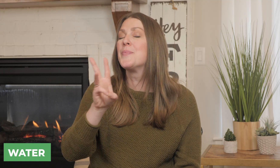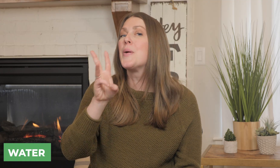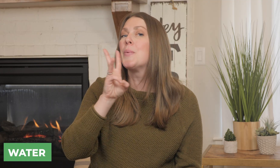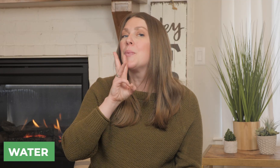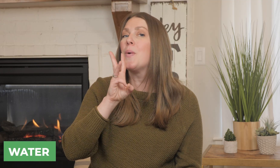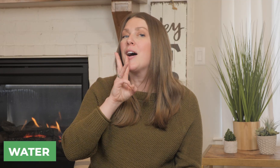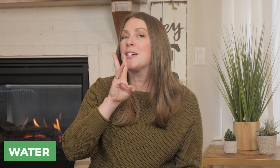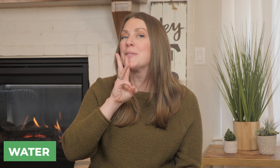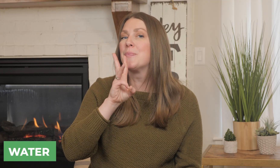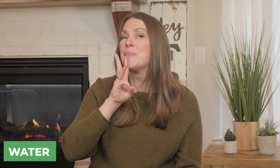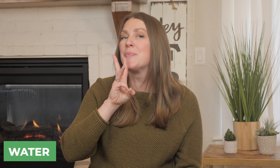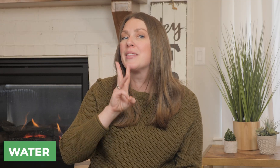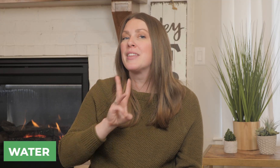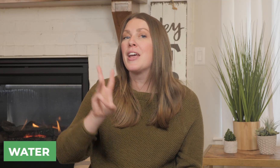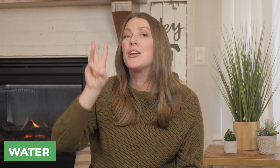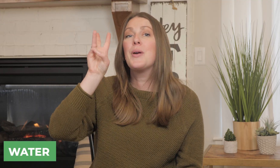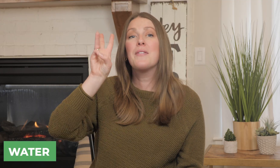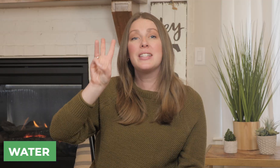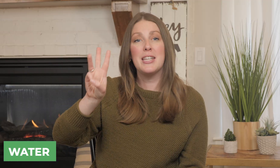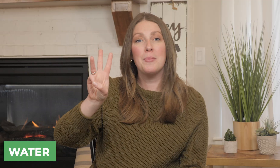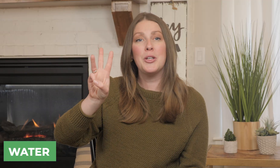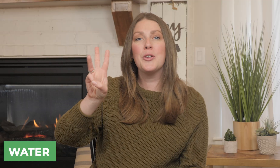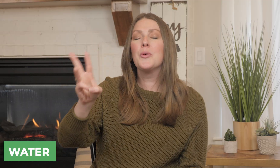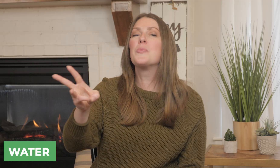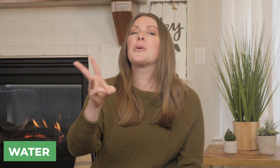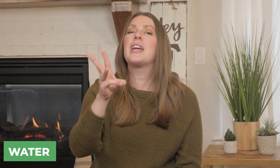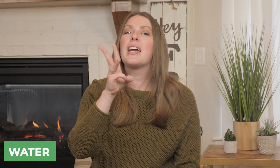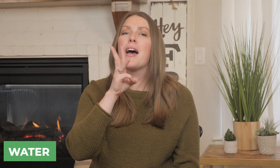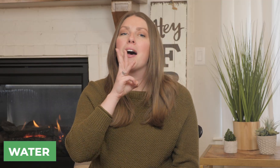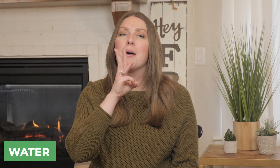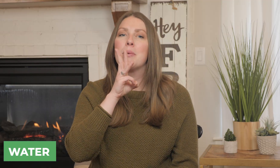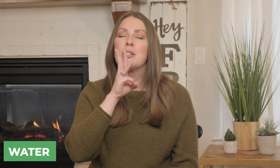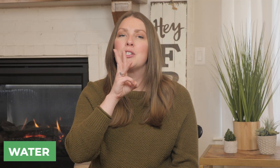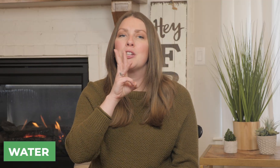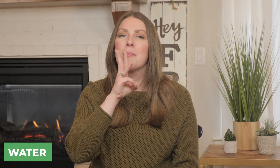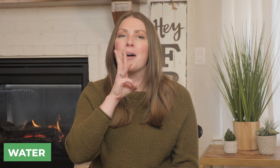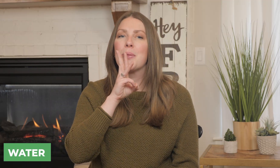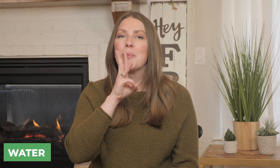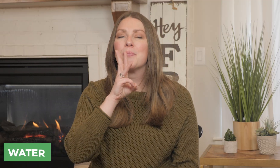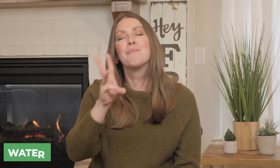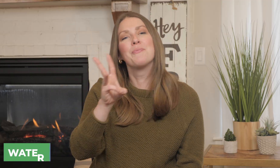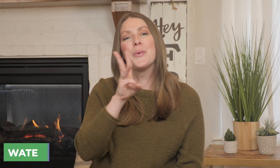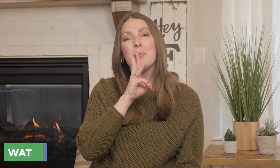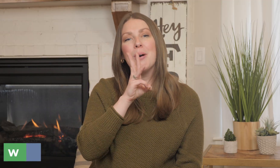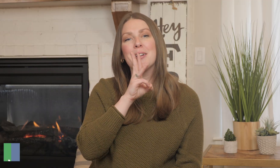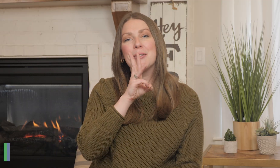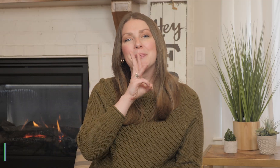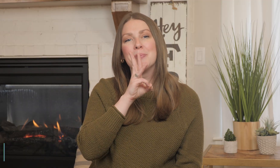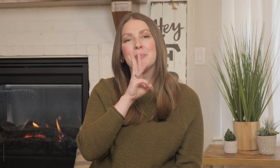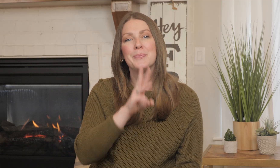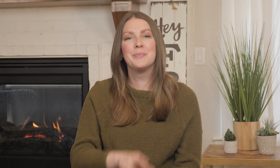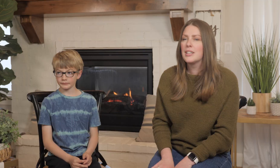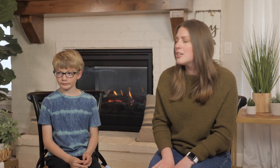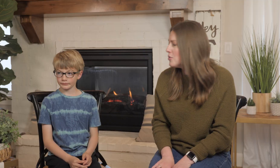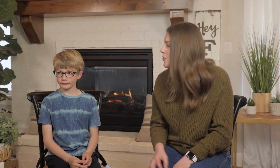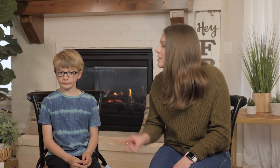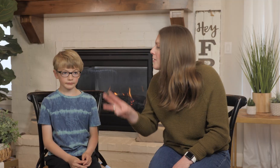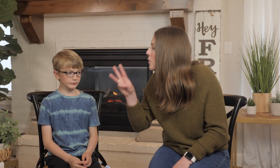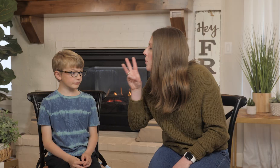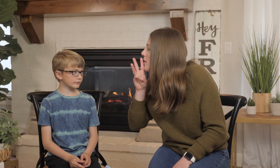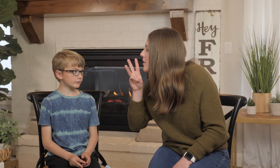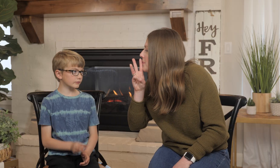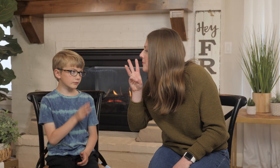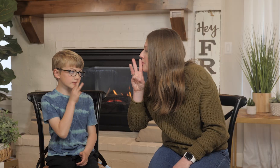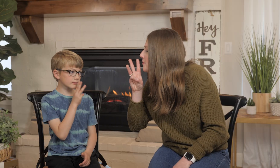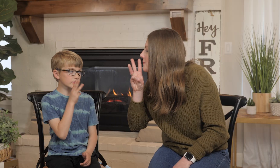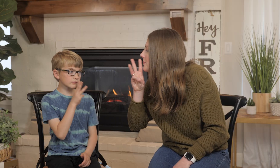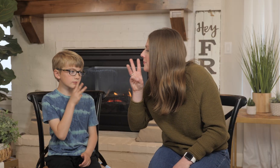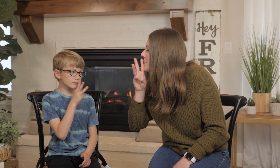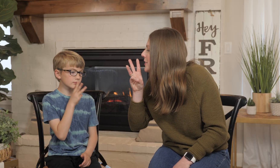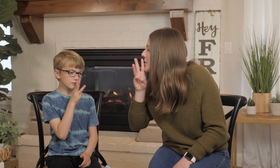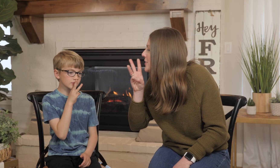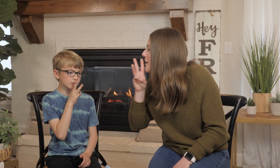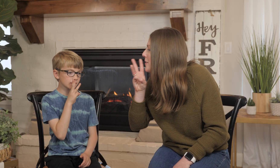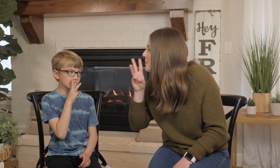Water, water, you have a 'W' bringing it up to your mouth, water. Can you do the sign for water? Good job.